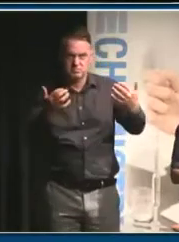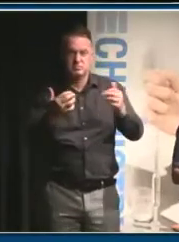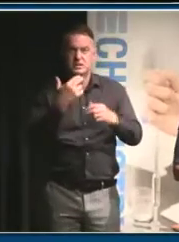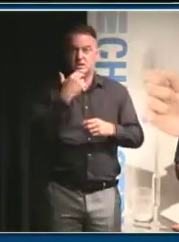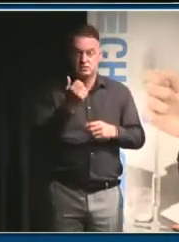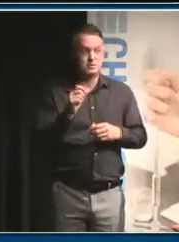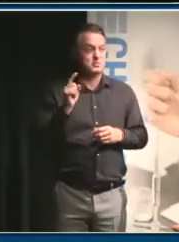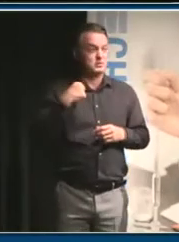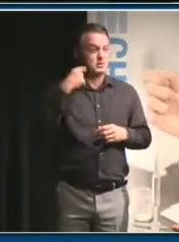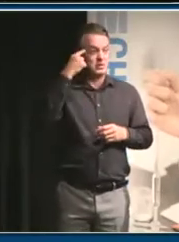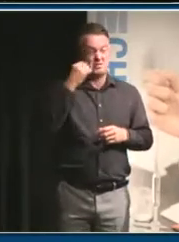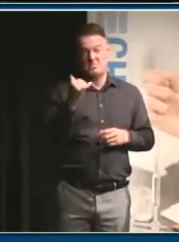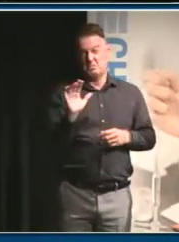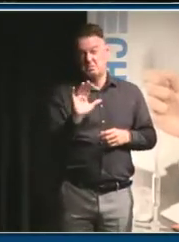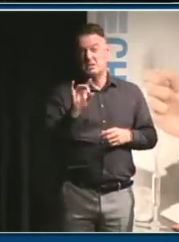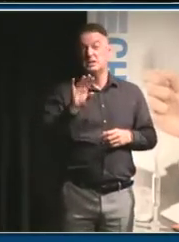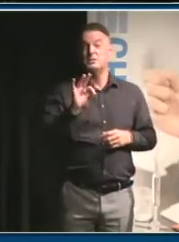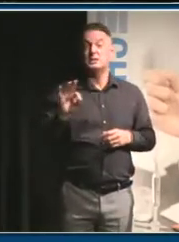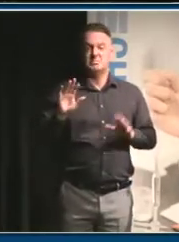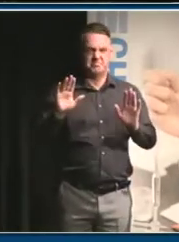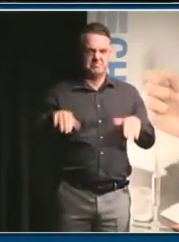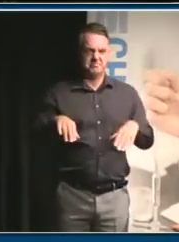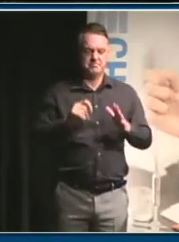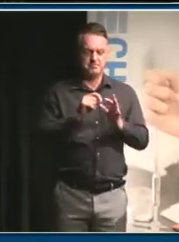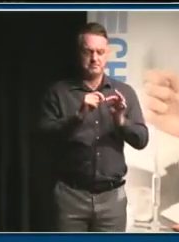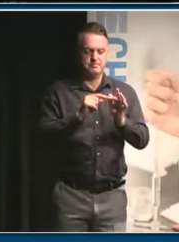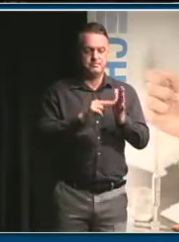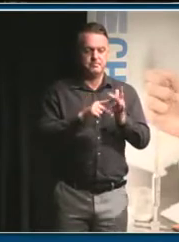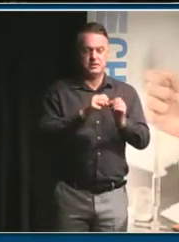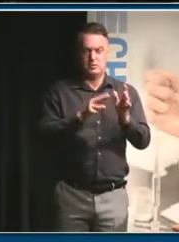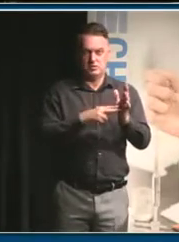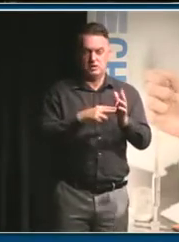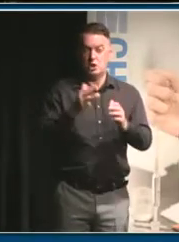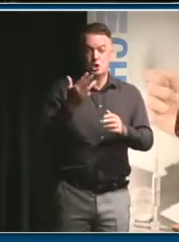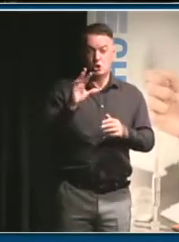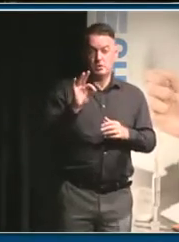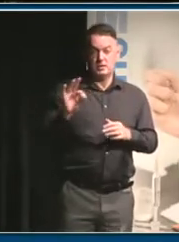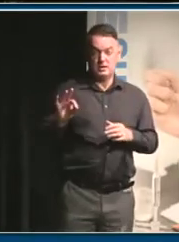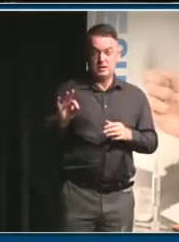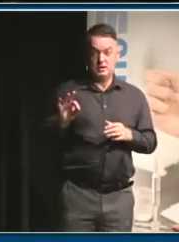maybe 10 percent are truly benign. Ninety percent of them have something wrong, big or small,